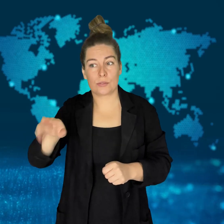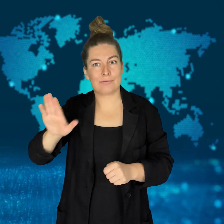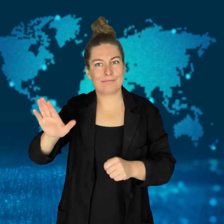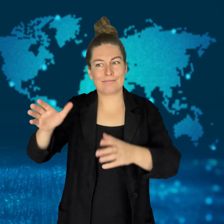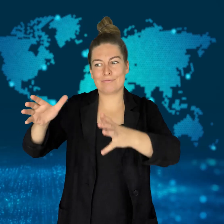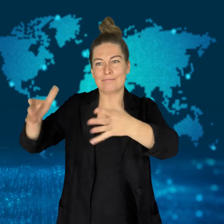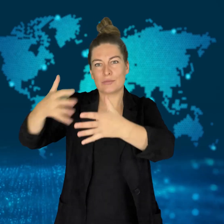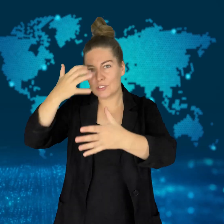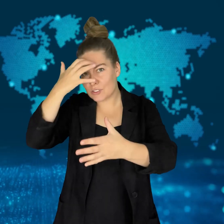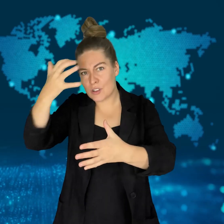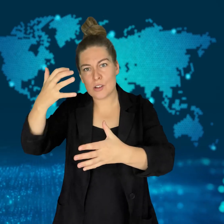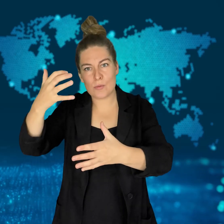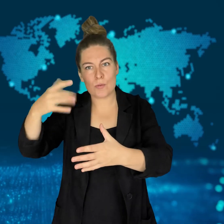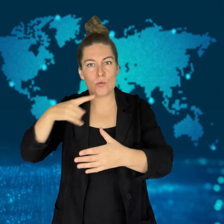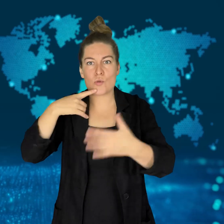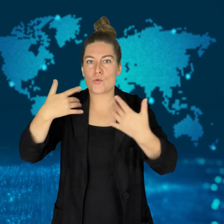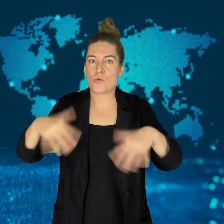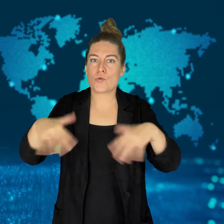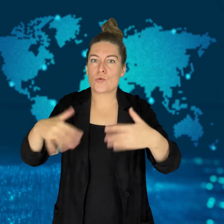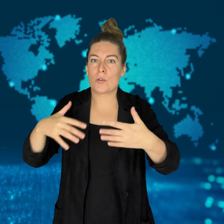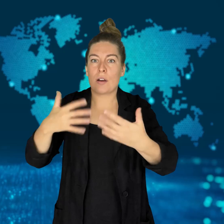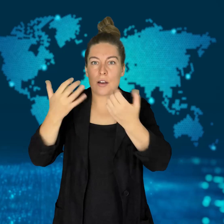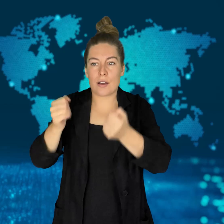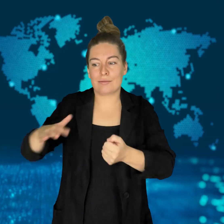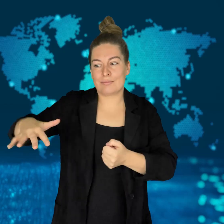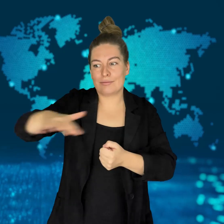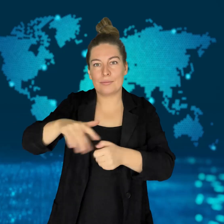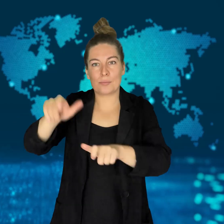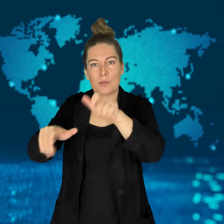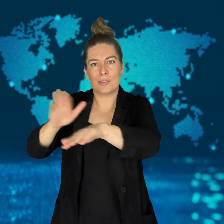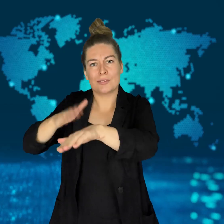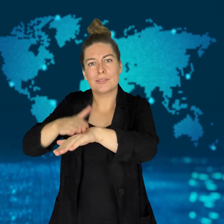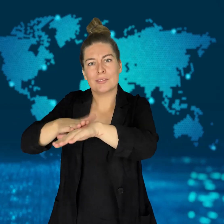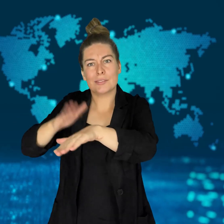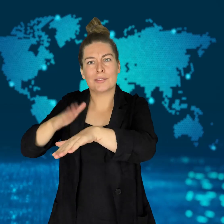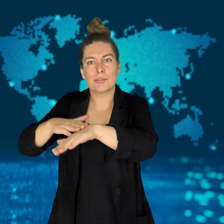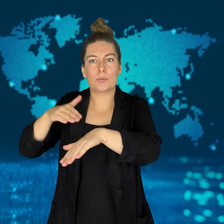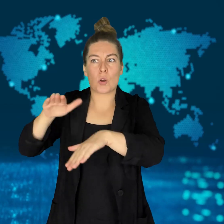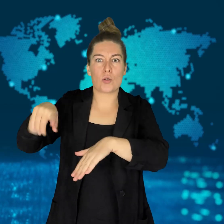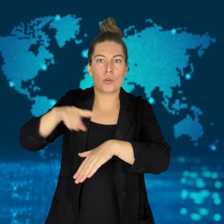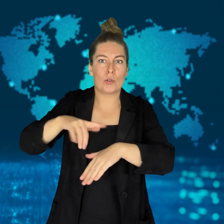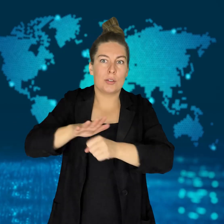Benjamin Netanyahu's government has faced extra pressure to